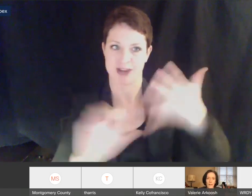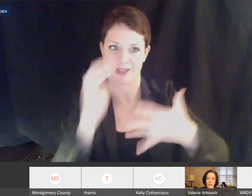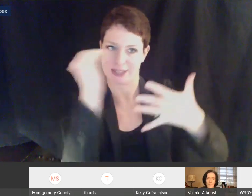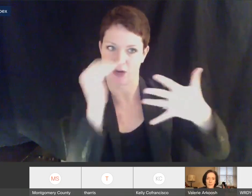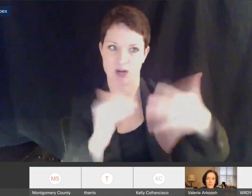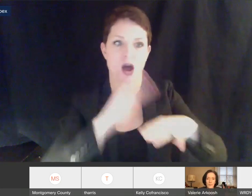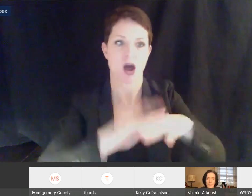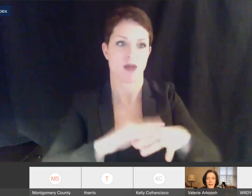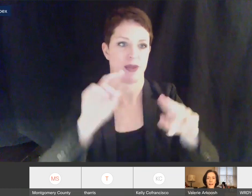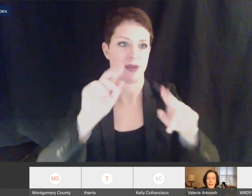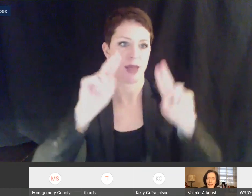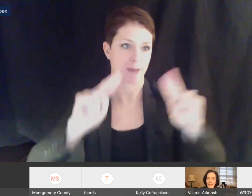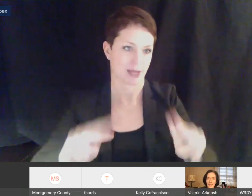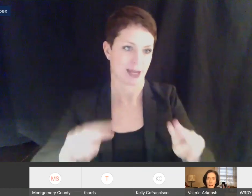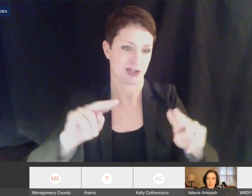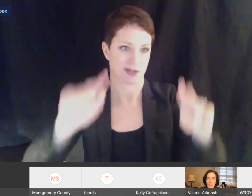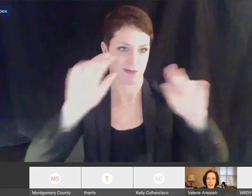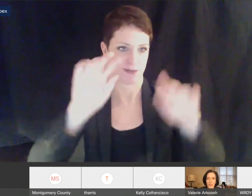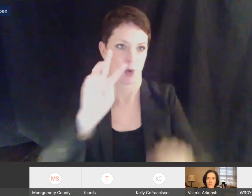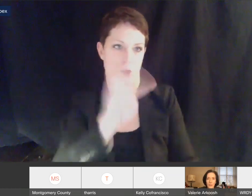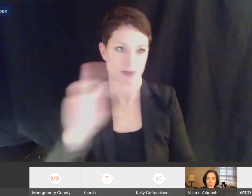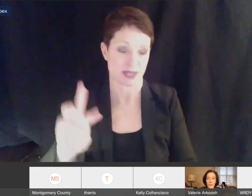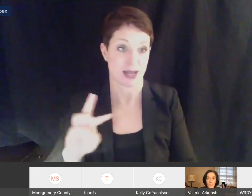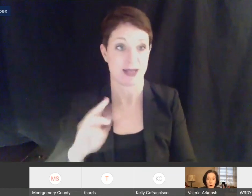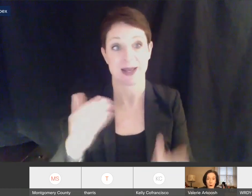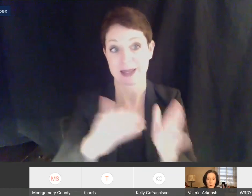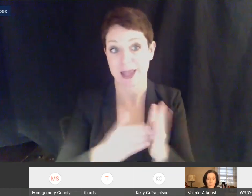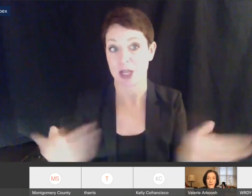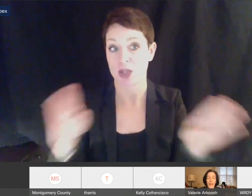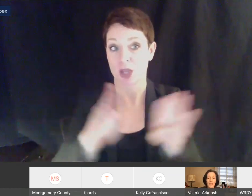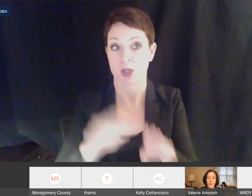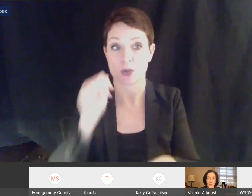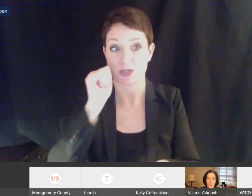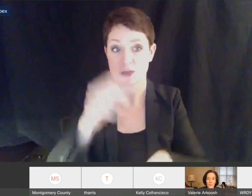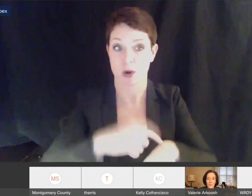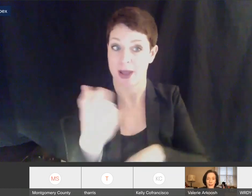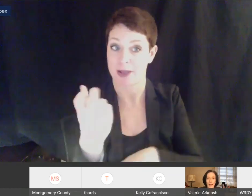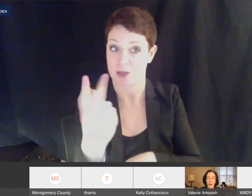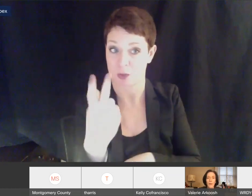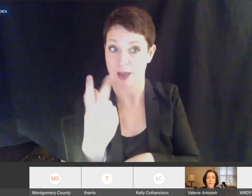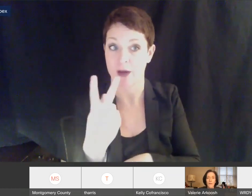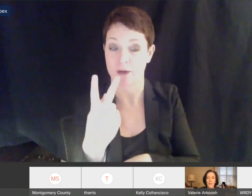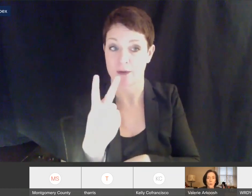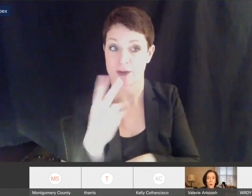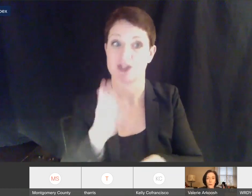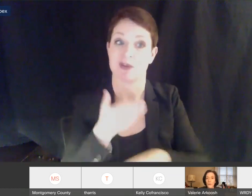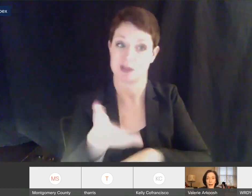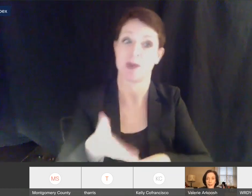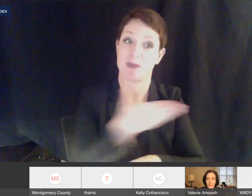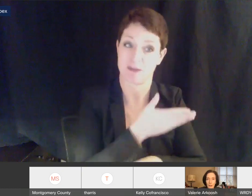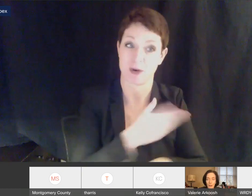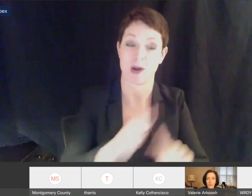site. Again, these applications close tomorrow at noon. However, these awards are not given on